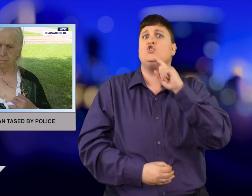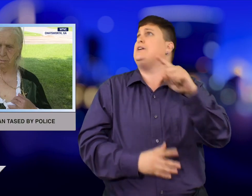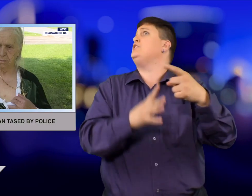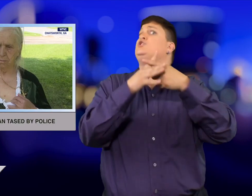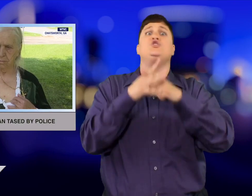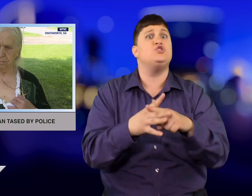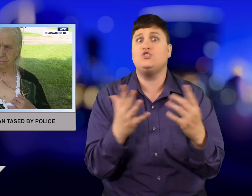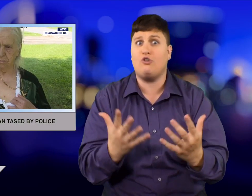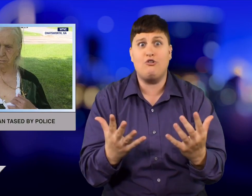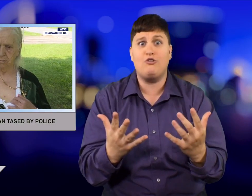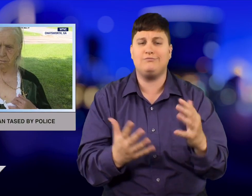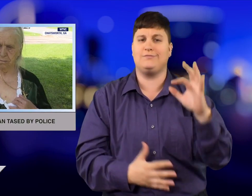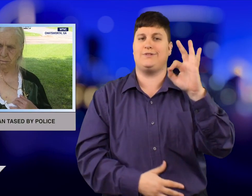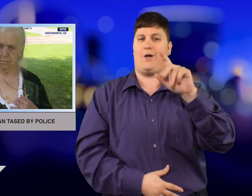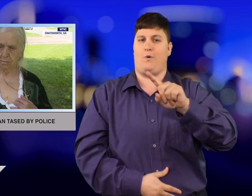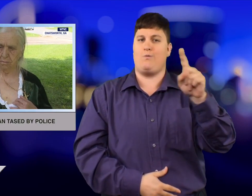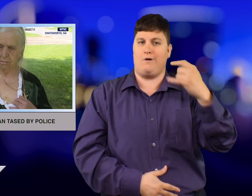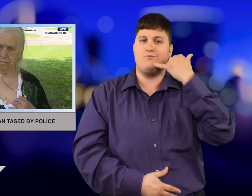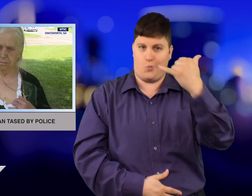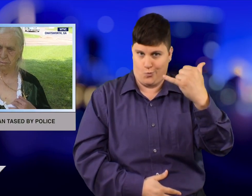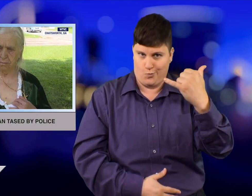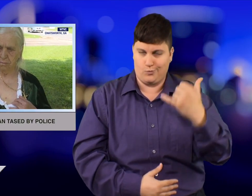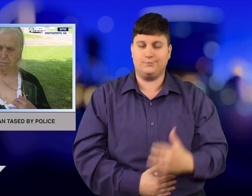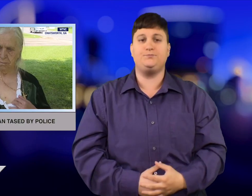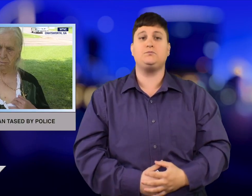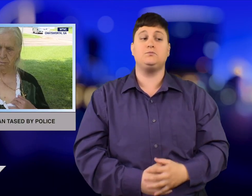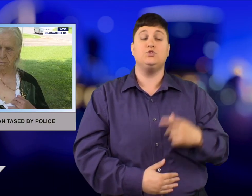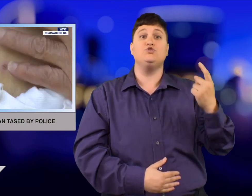It all started with a 911 call.